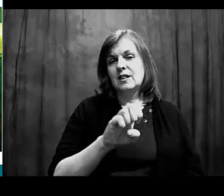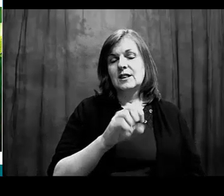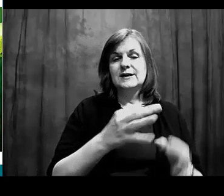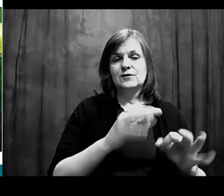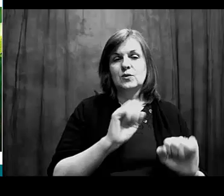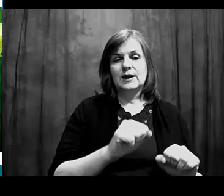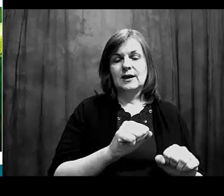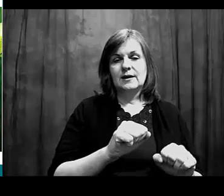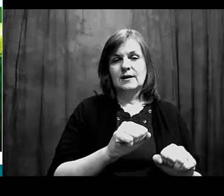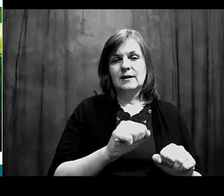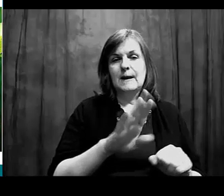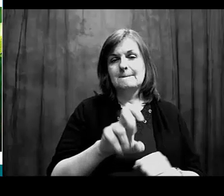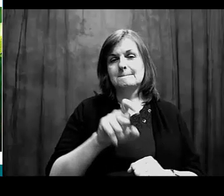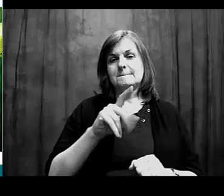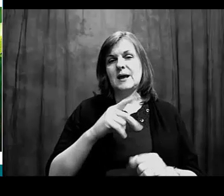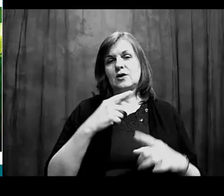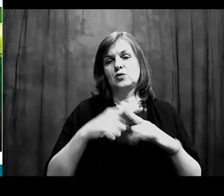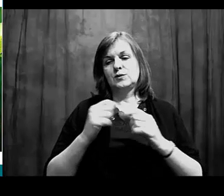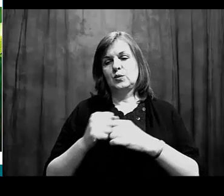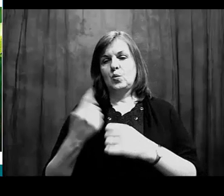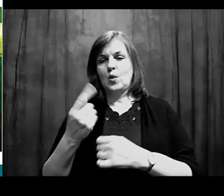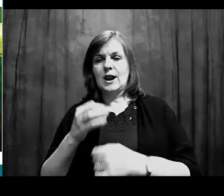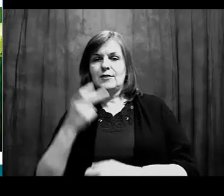this hybrid species is fertile